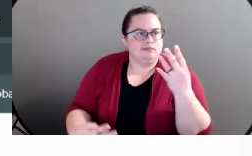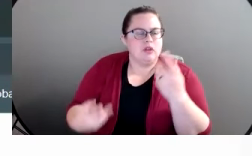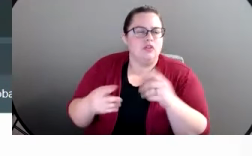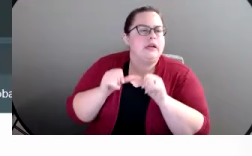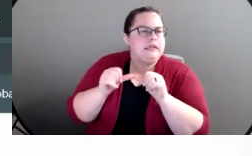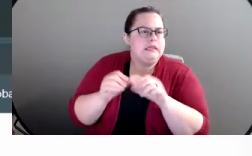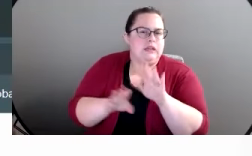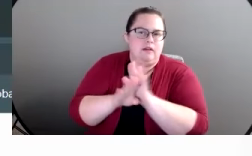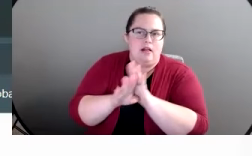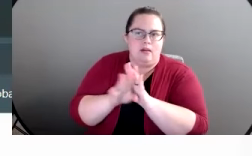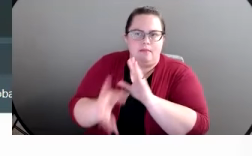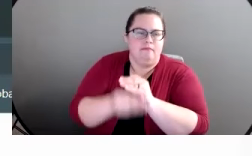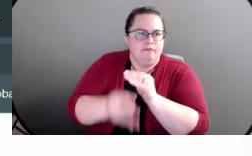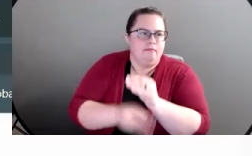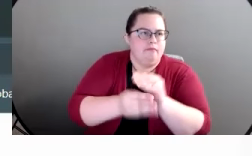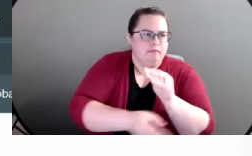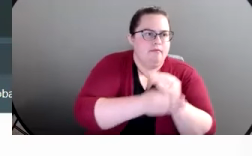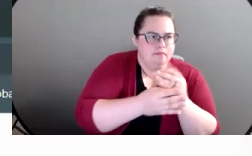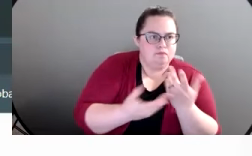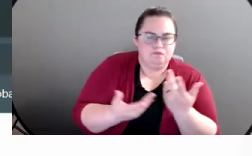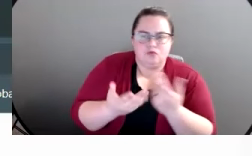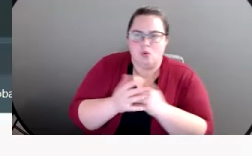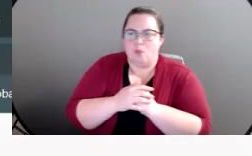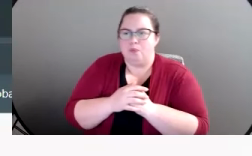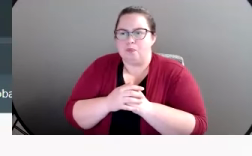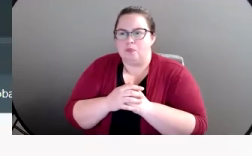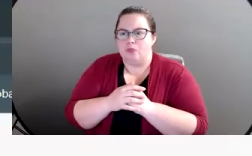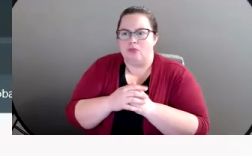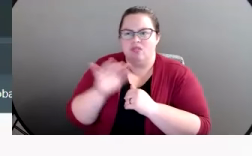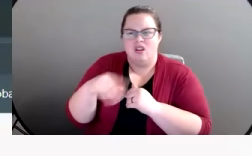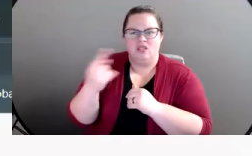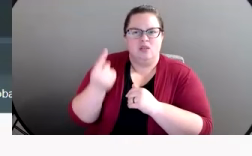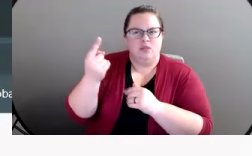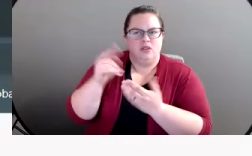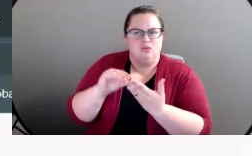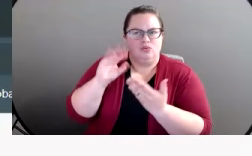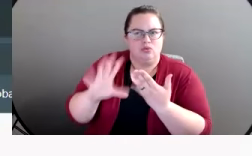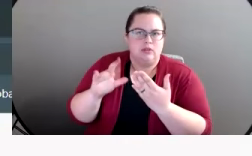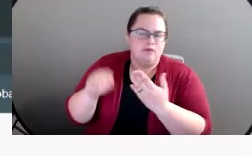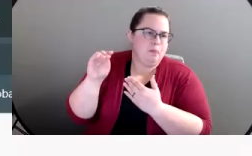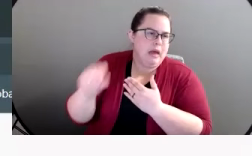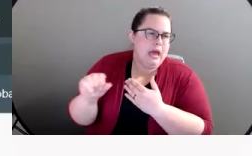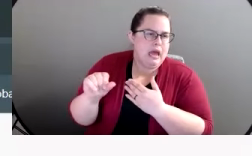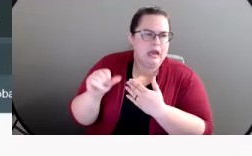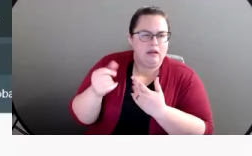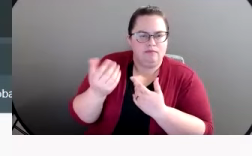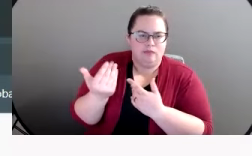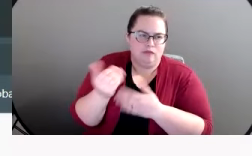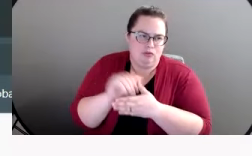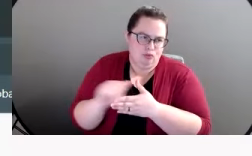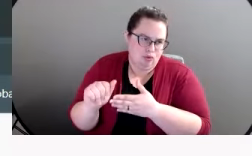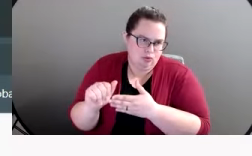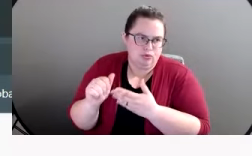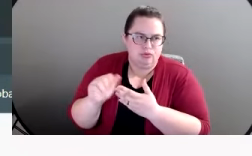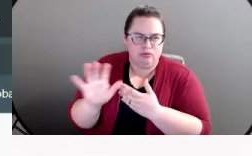So again, that is something that students would have to pay a small fee for. For that option.